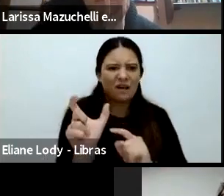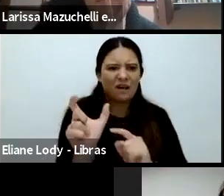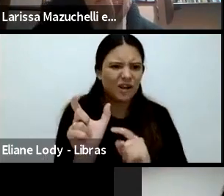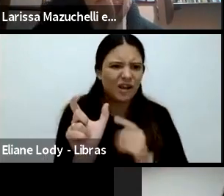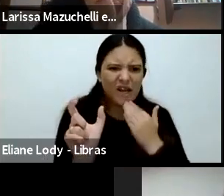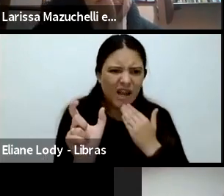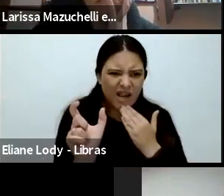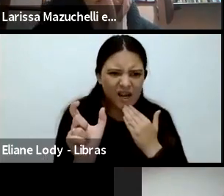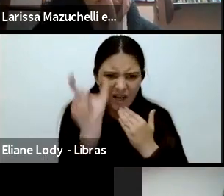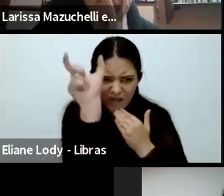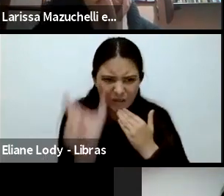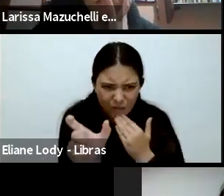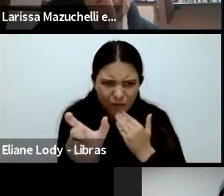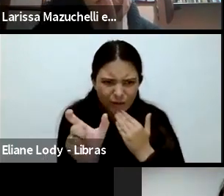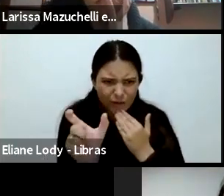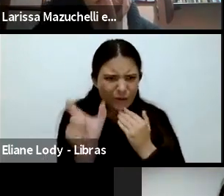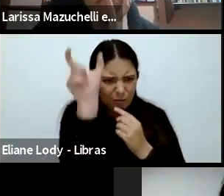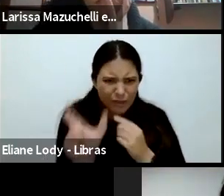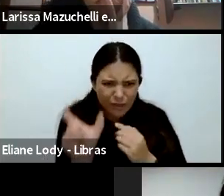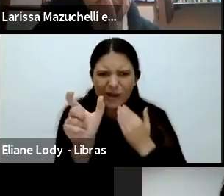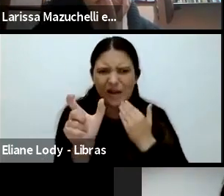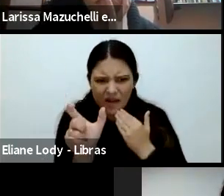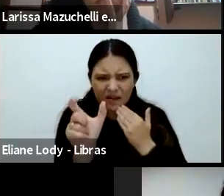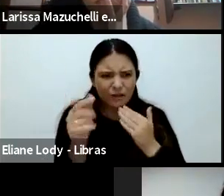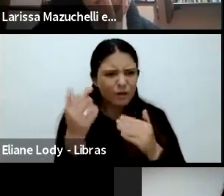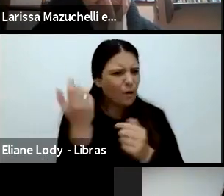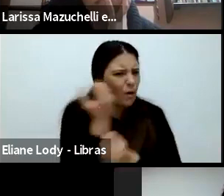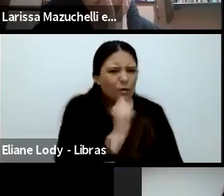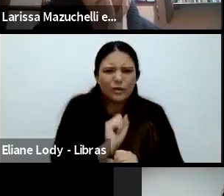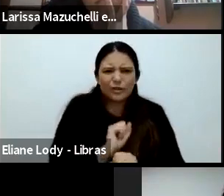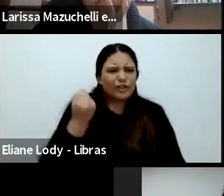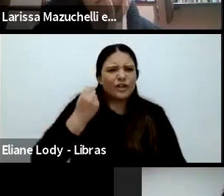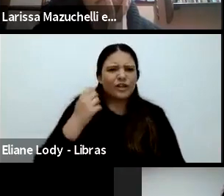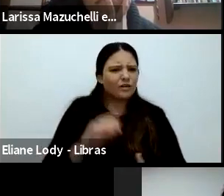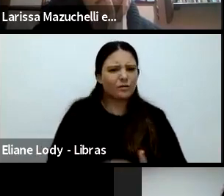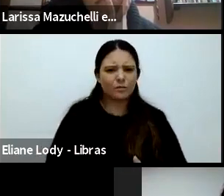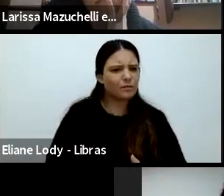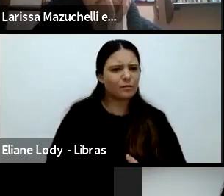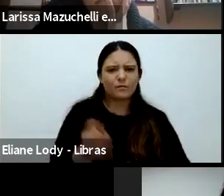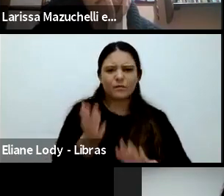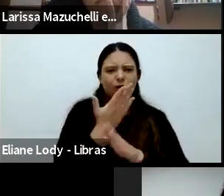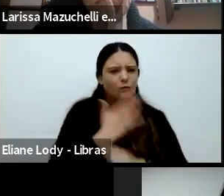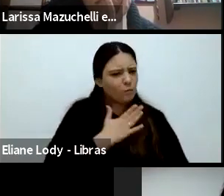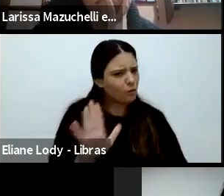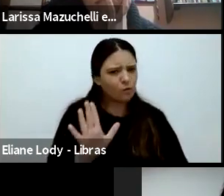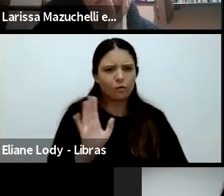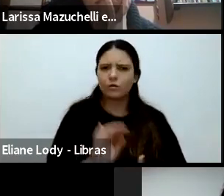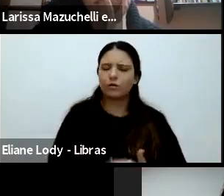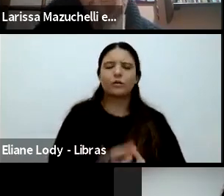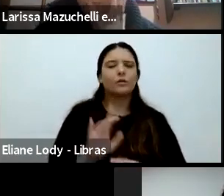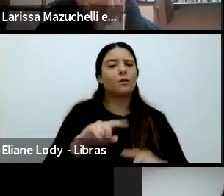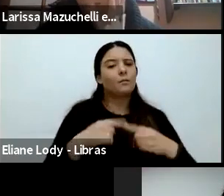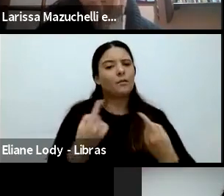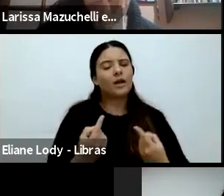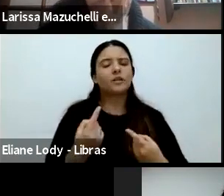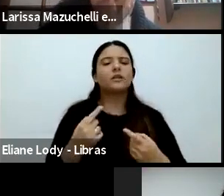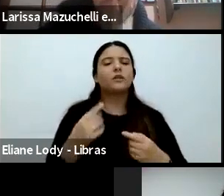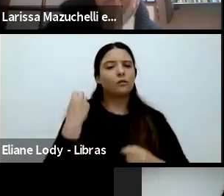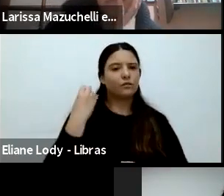Because I hated the name. And I Even went to Russia I Even went to Russia one time. and we were and we were taken to a school